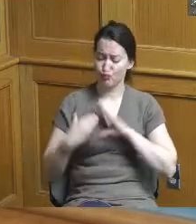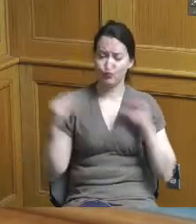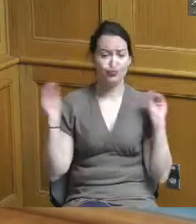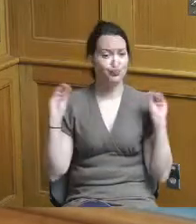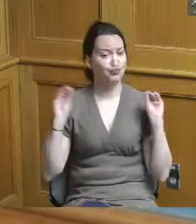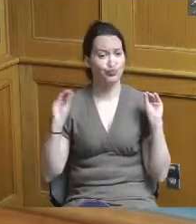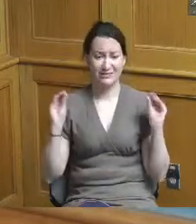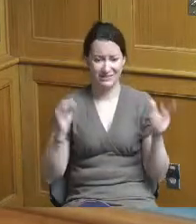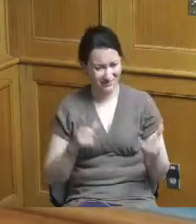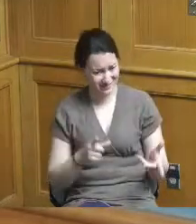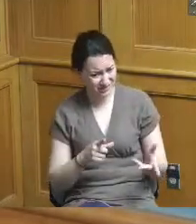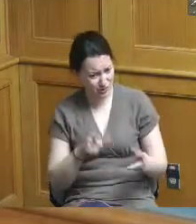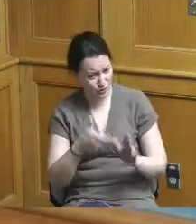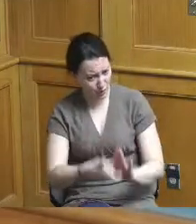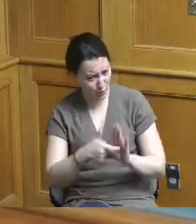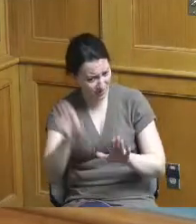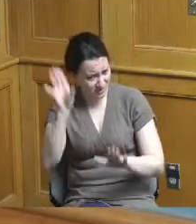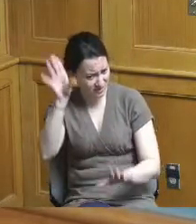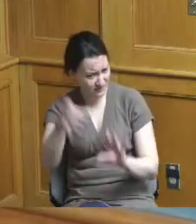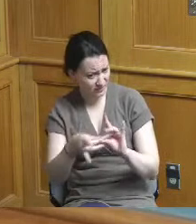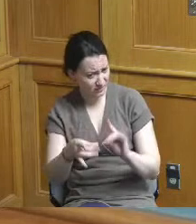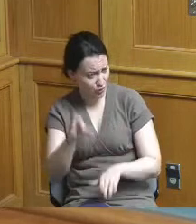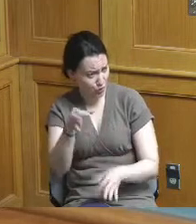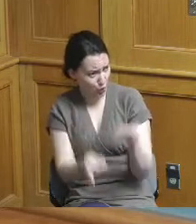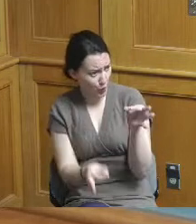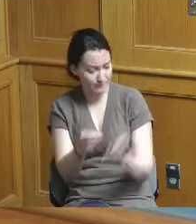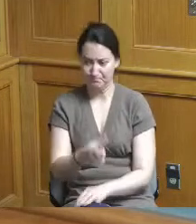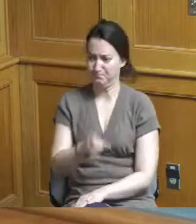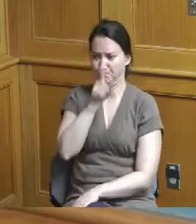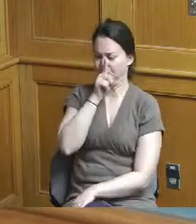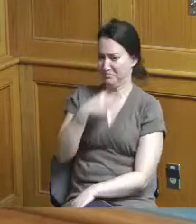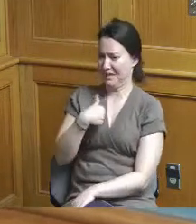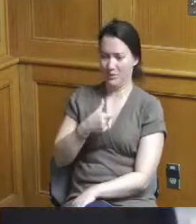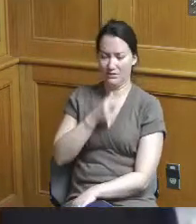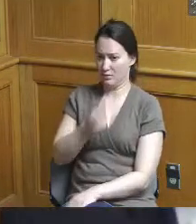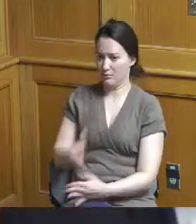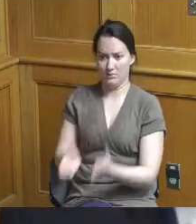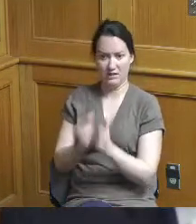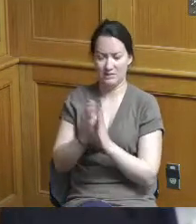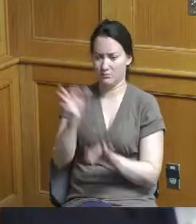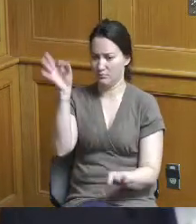where you asked to testify in the court I was not I was not asked to testify in court so no to